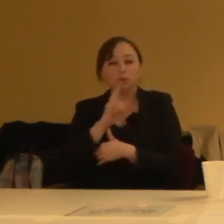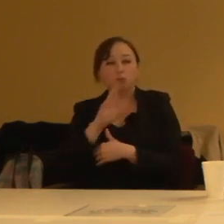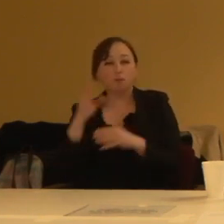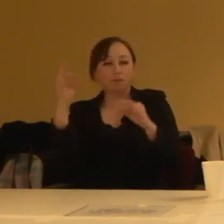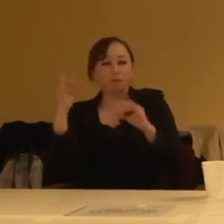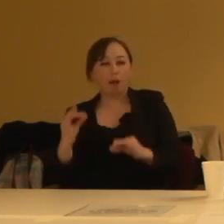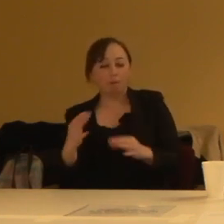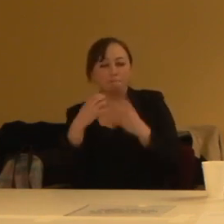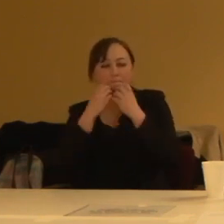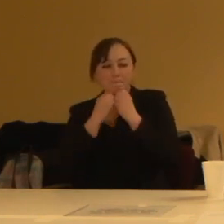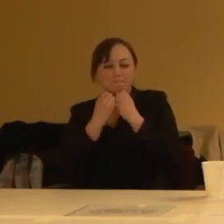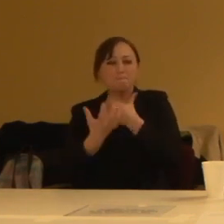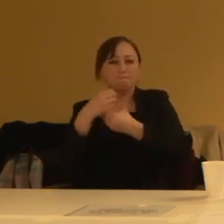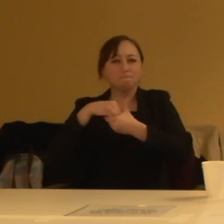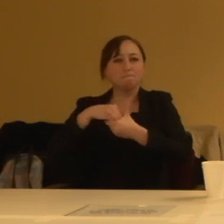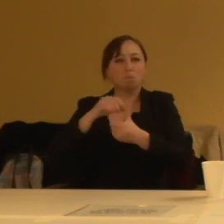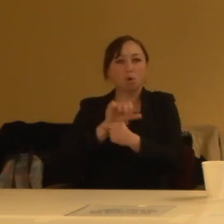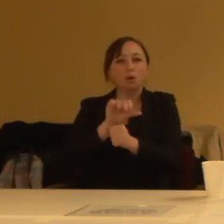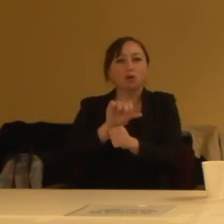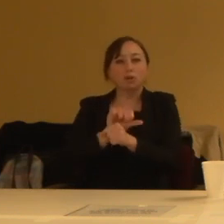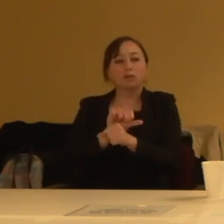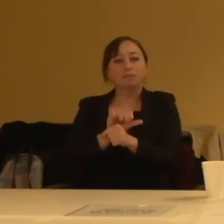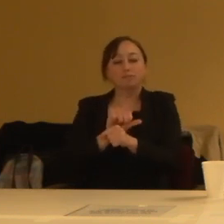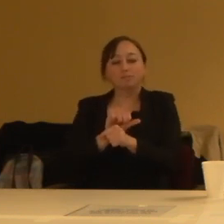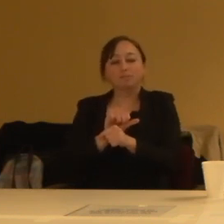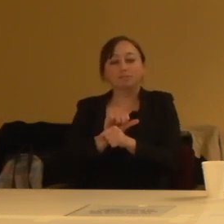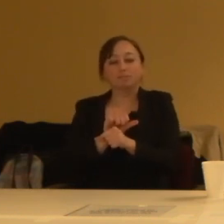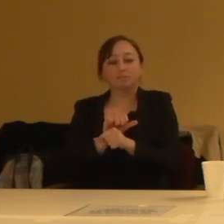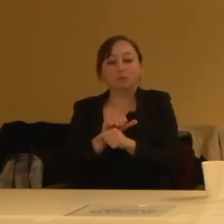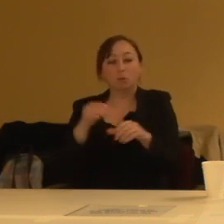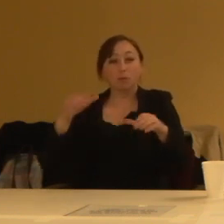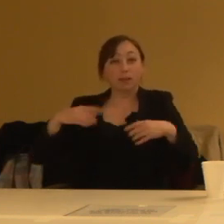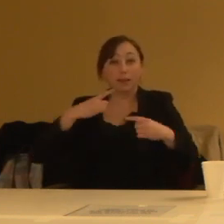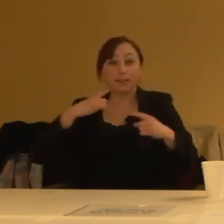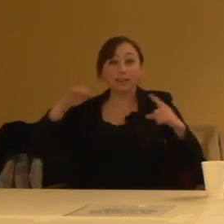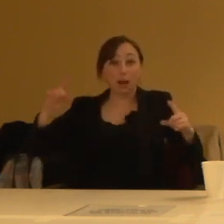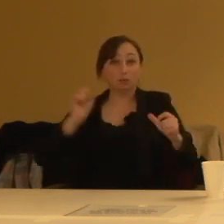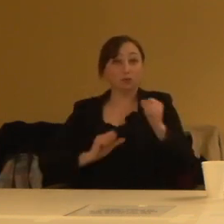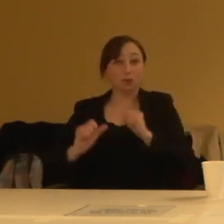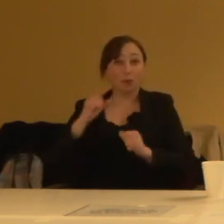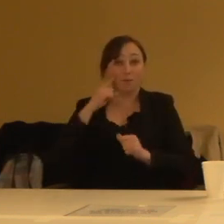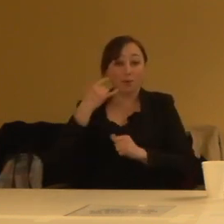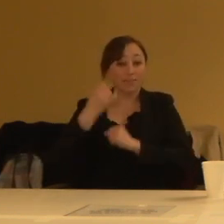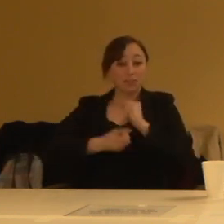we can do all different types of stuff. So we haven't announced the stuff yet for this year, so I don't wanna spoil anything.